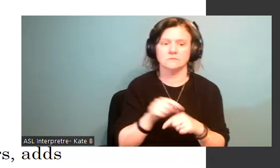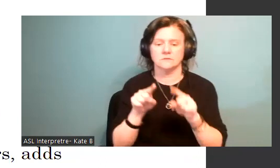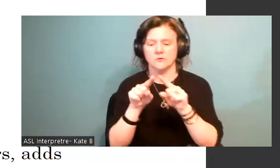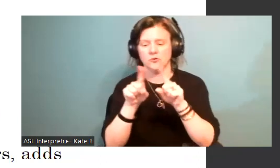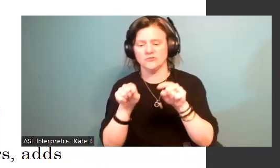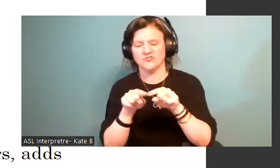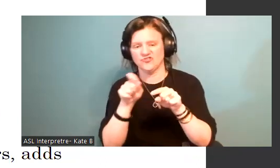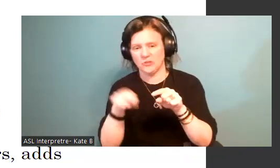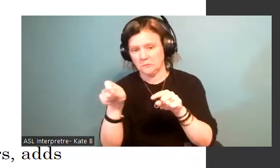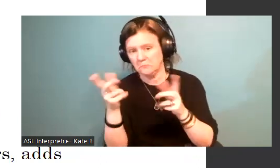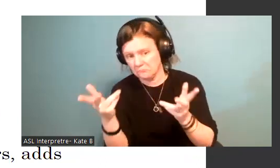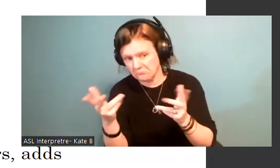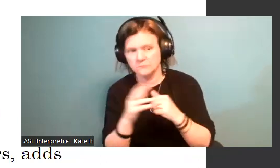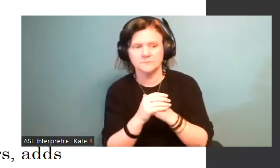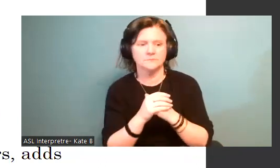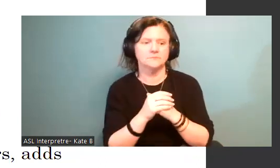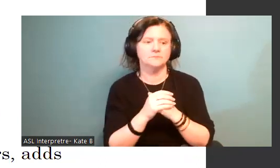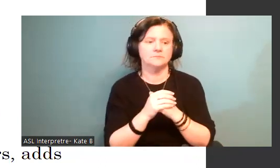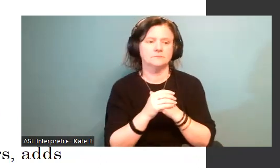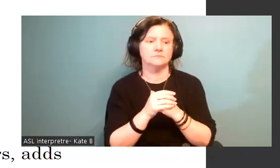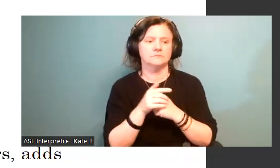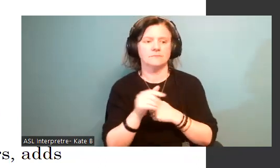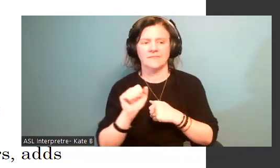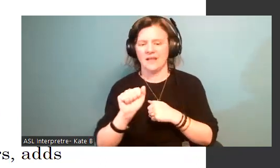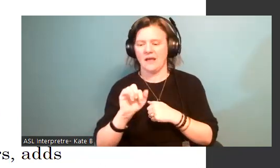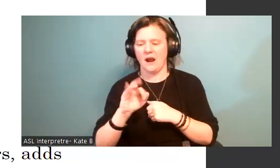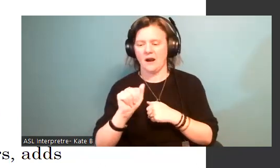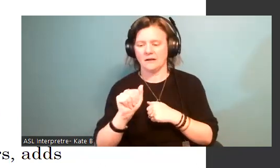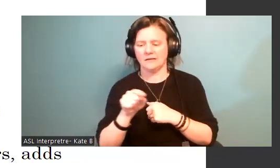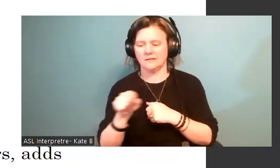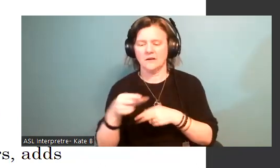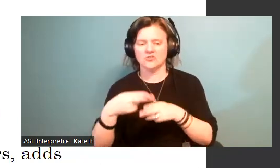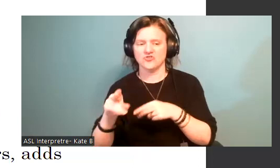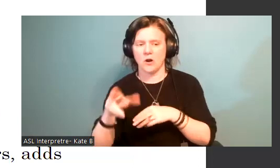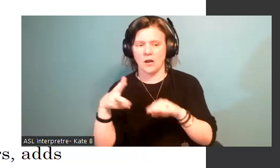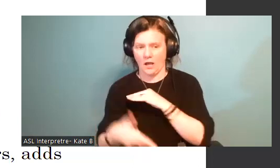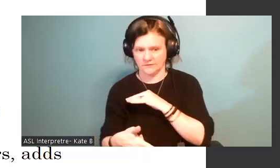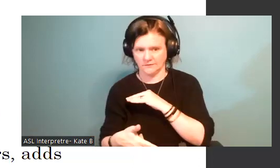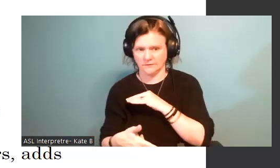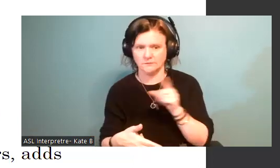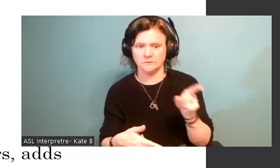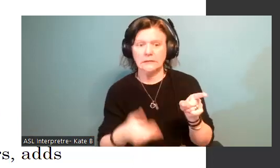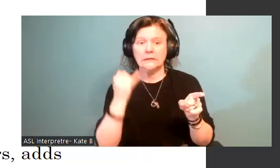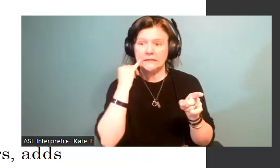off, instead of using a check box, you can use press to indicate whether it is true or false or